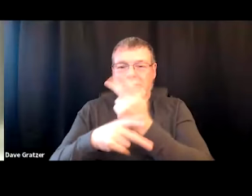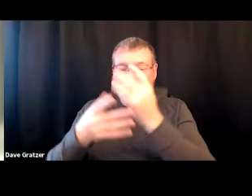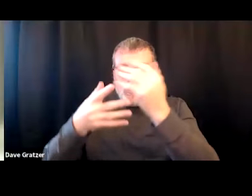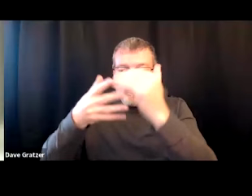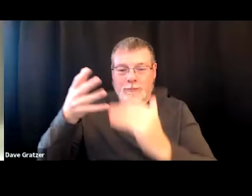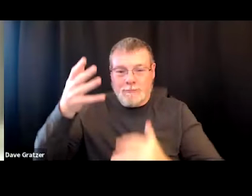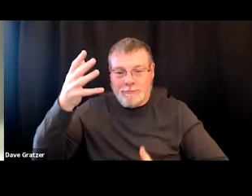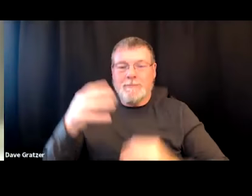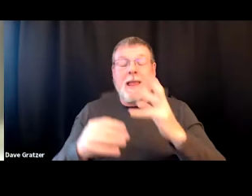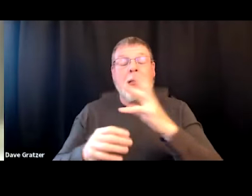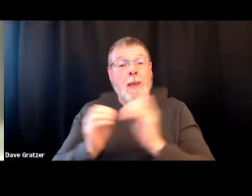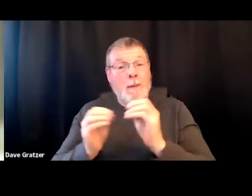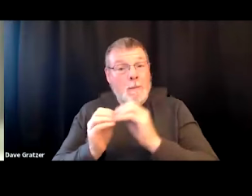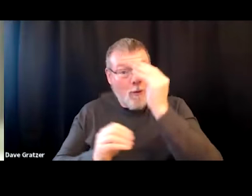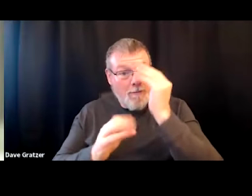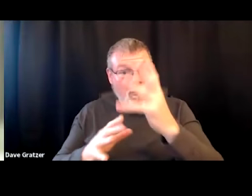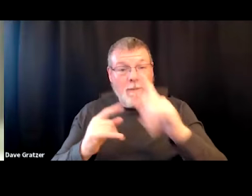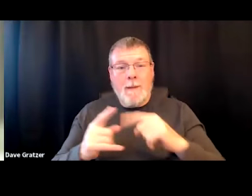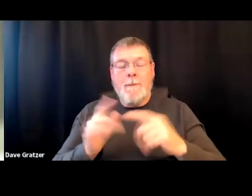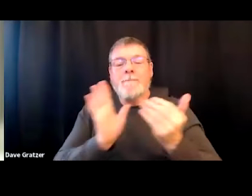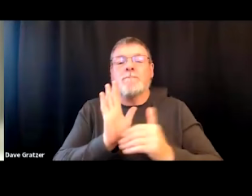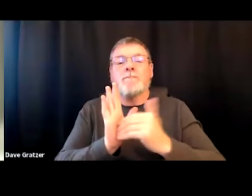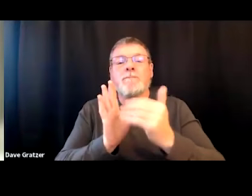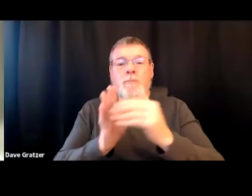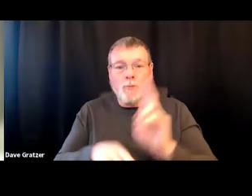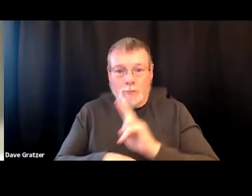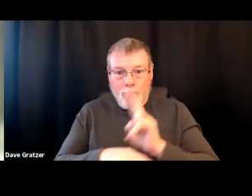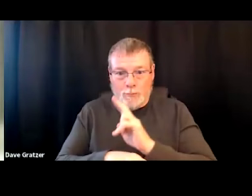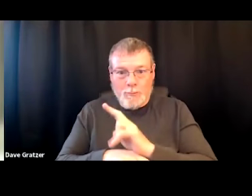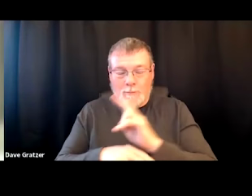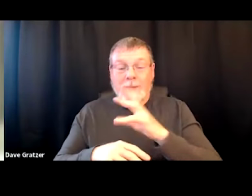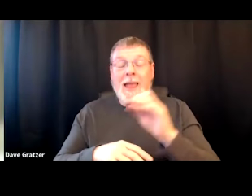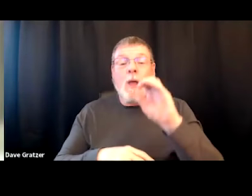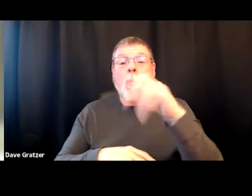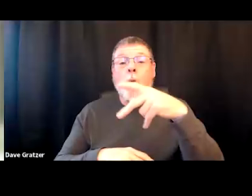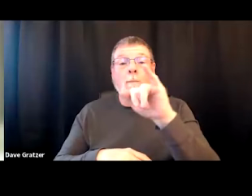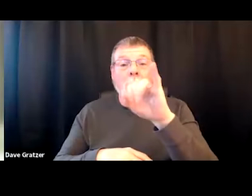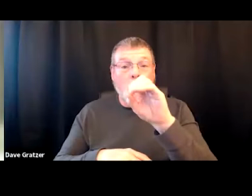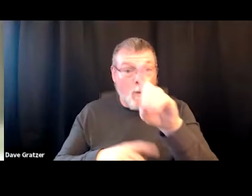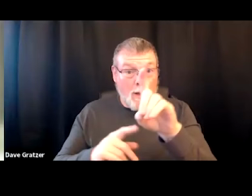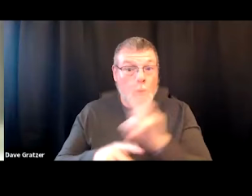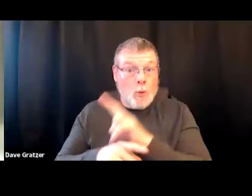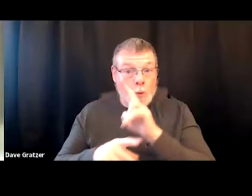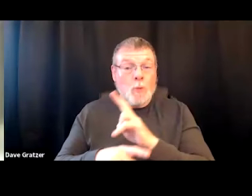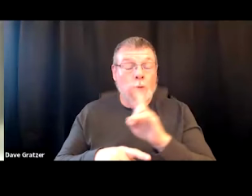There's also more information about frequency of use. And then an opioid use disorder supplement